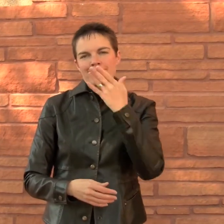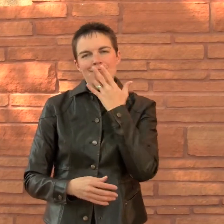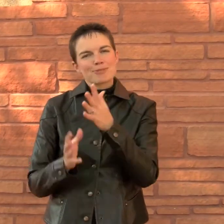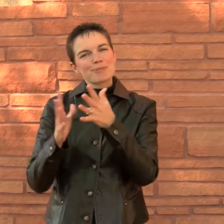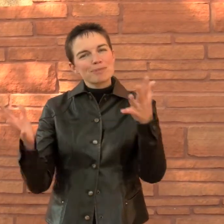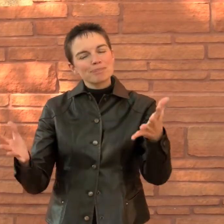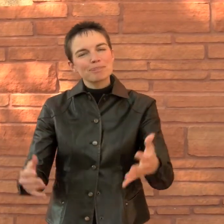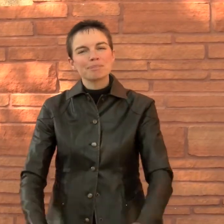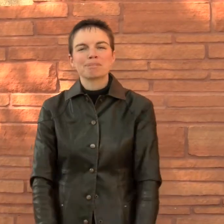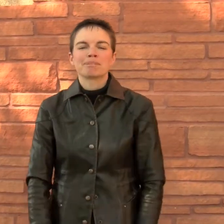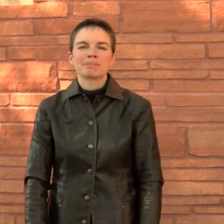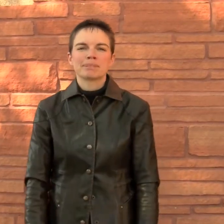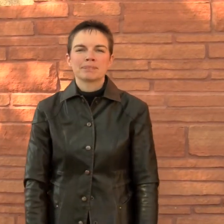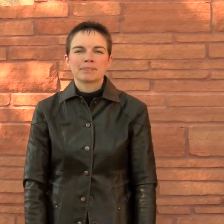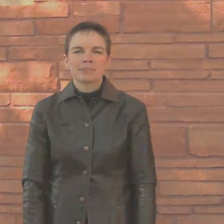Thank you so much!